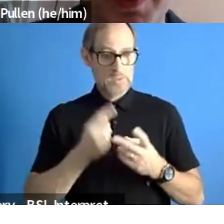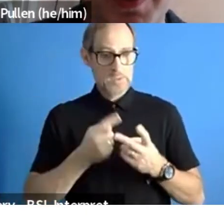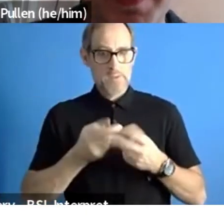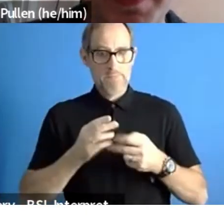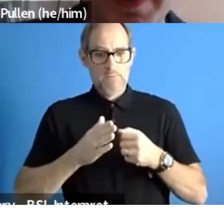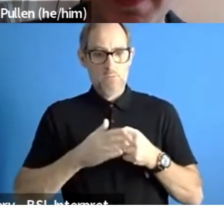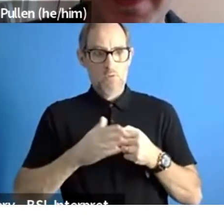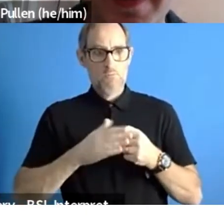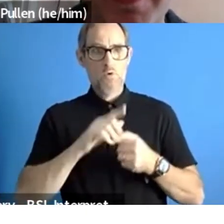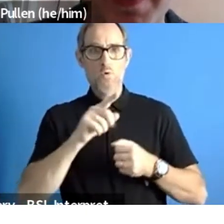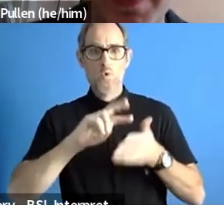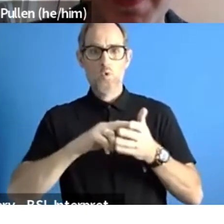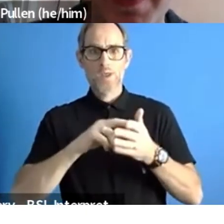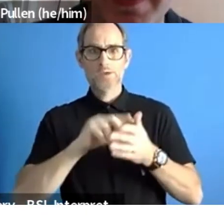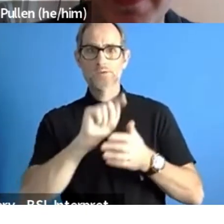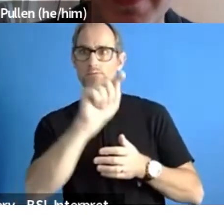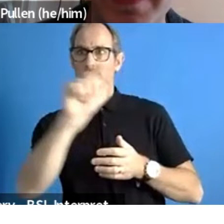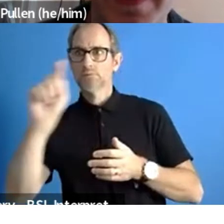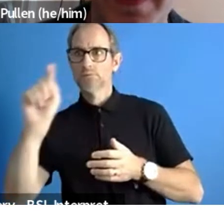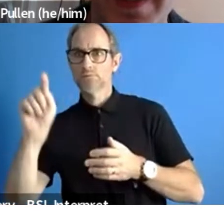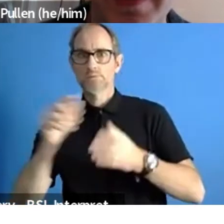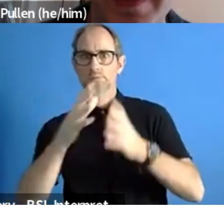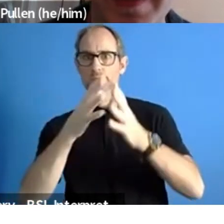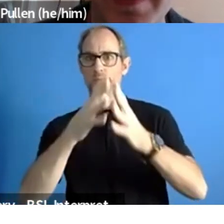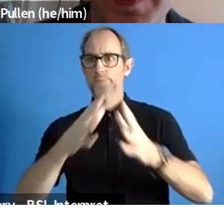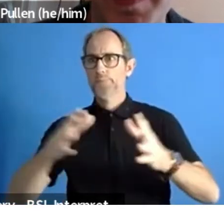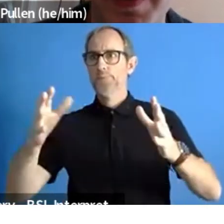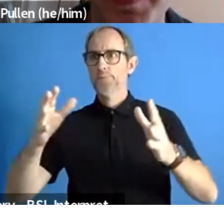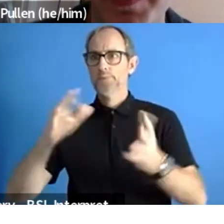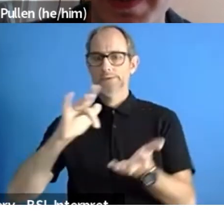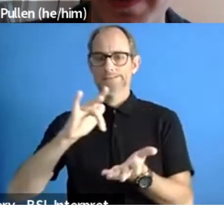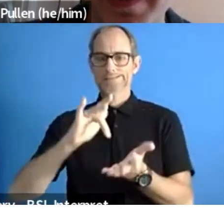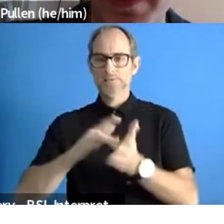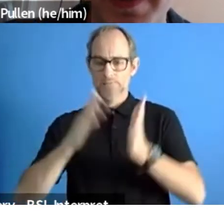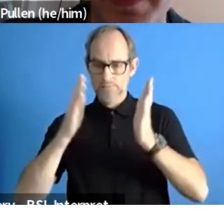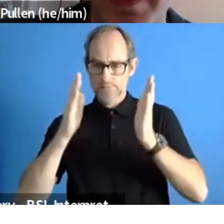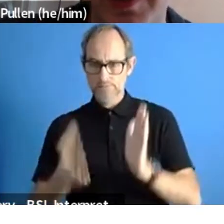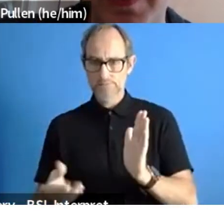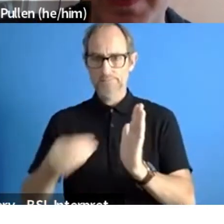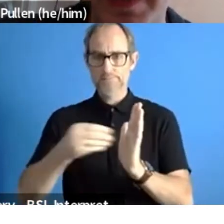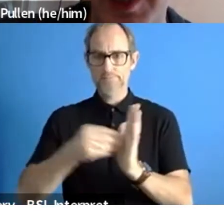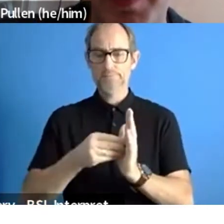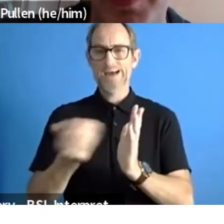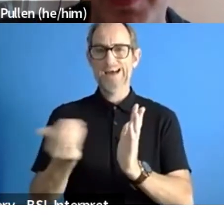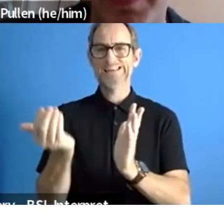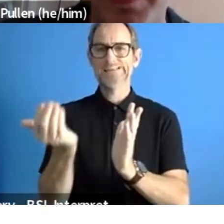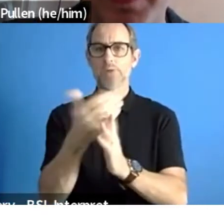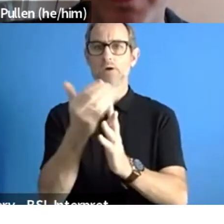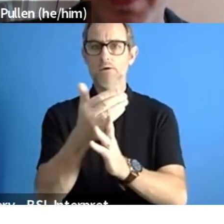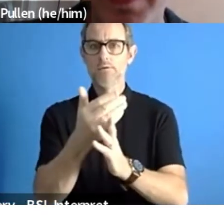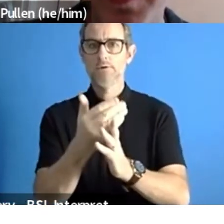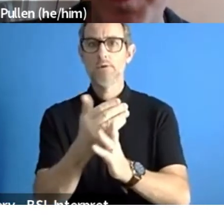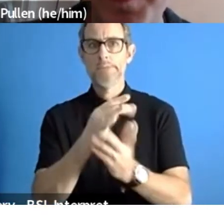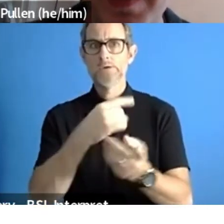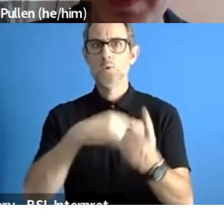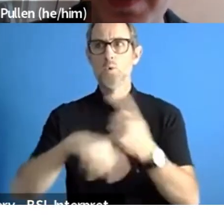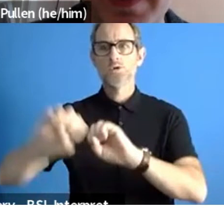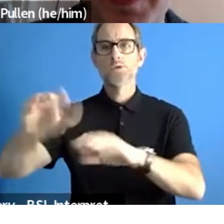another but collectively, suppliers will see it's an increasingly important consideration.